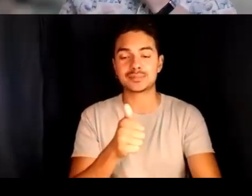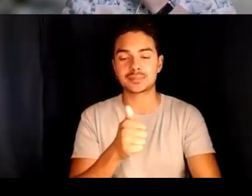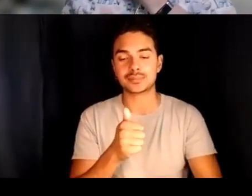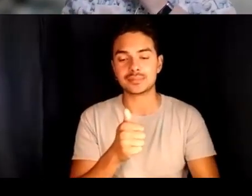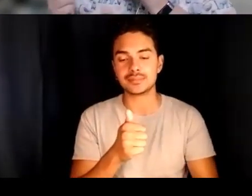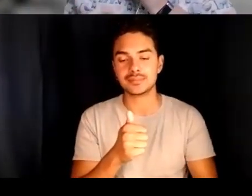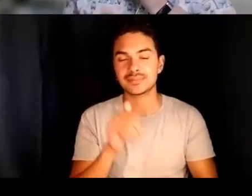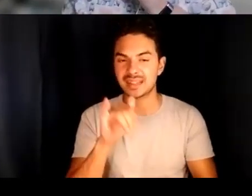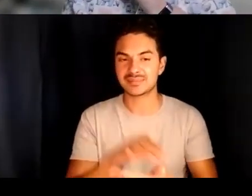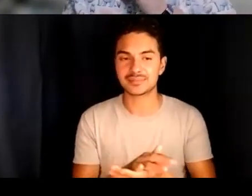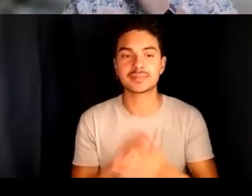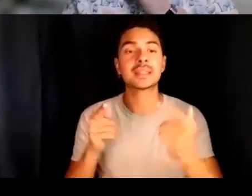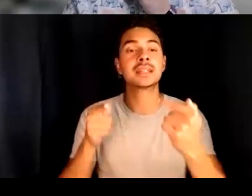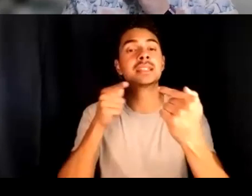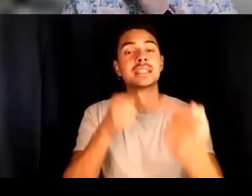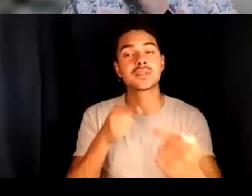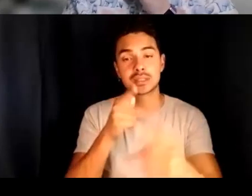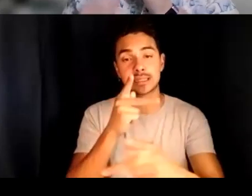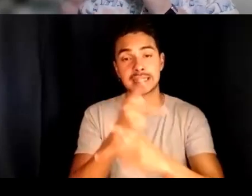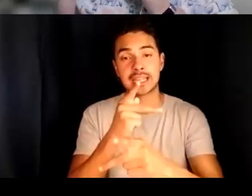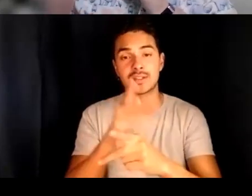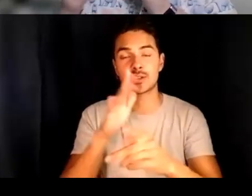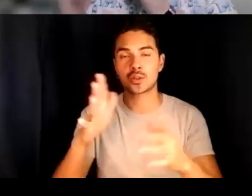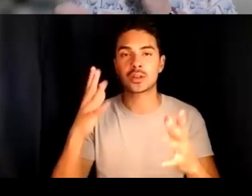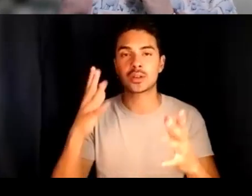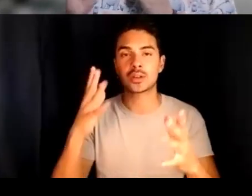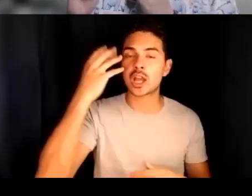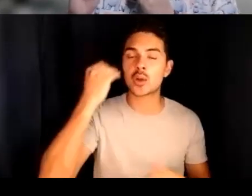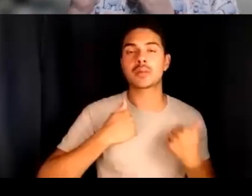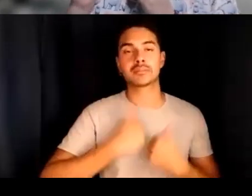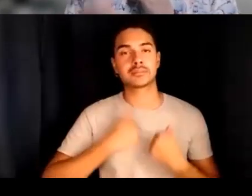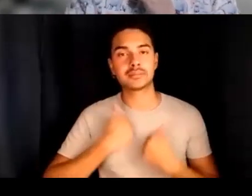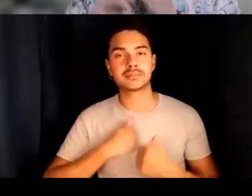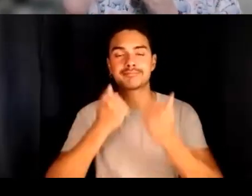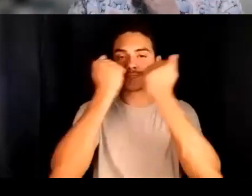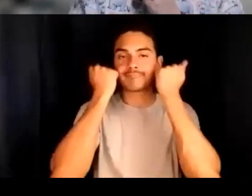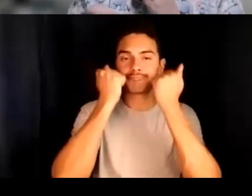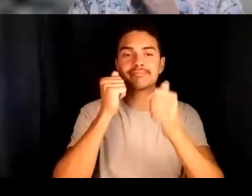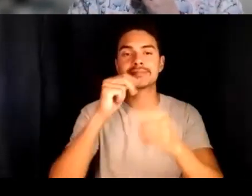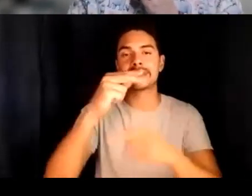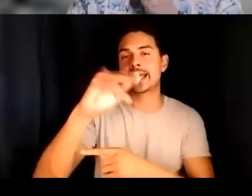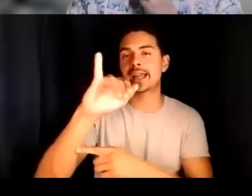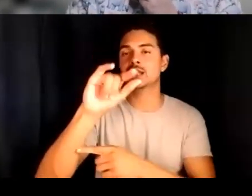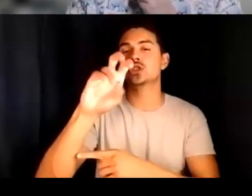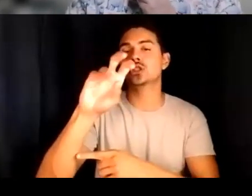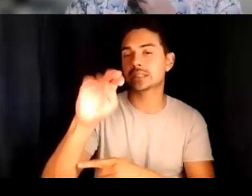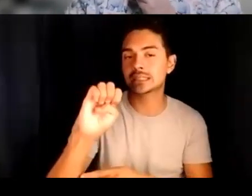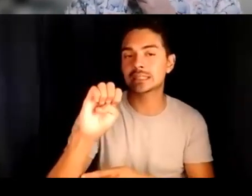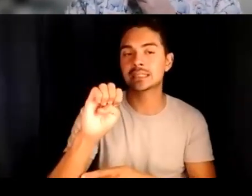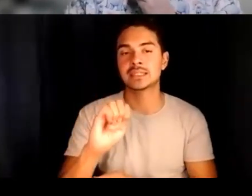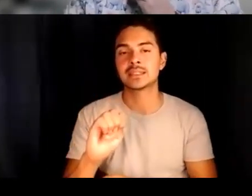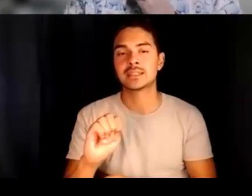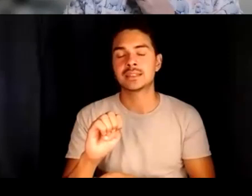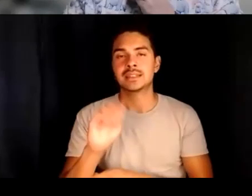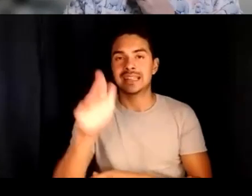Difficulty taking care of hygiene needs or focusing on them in a way that gets in the way of daily life.